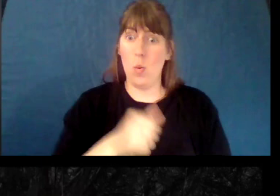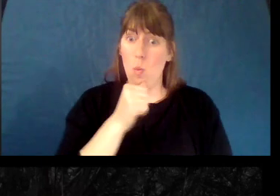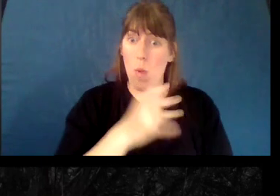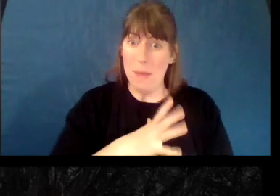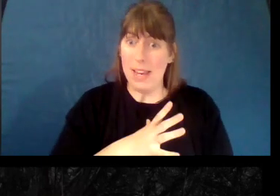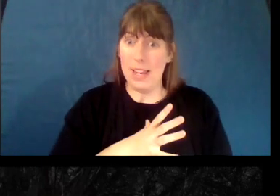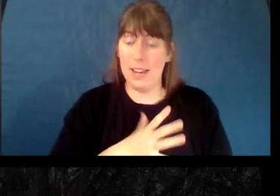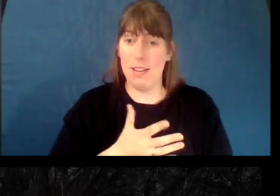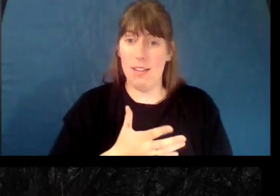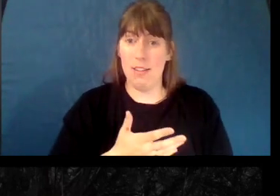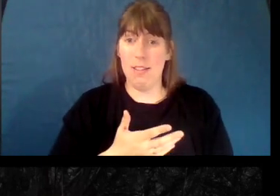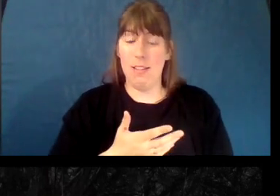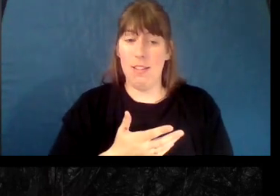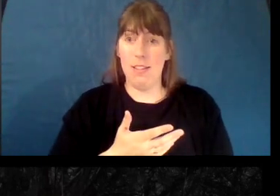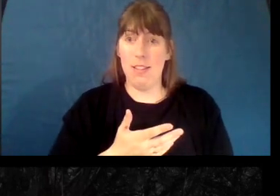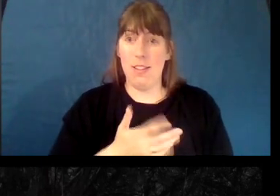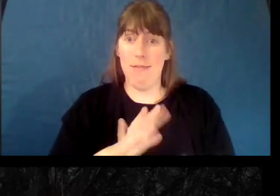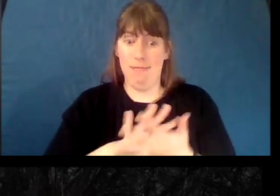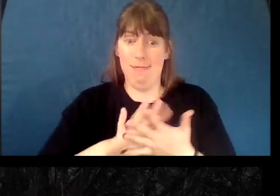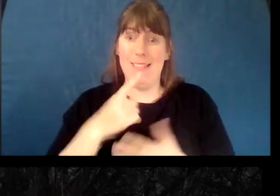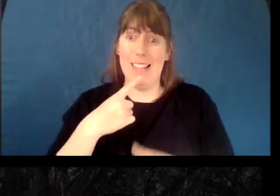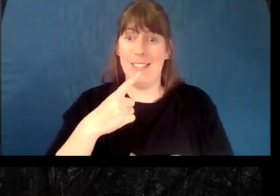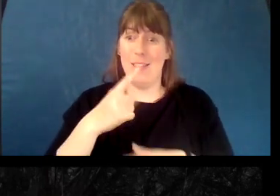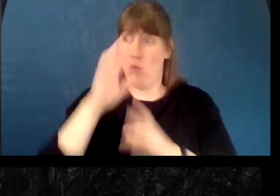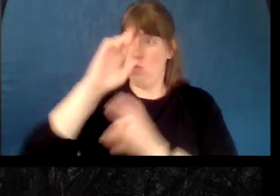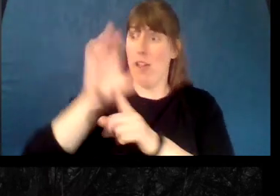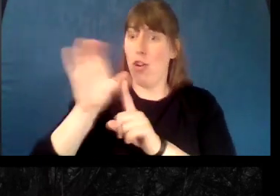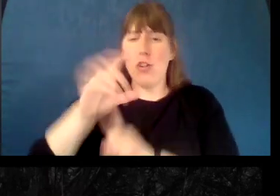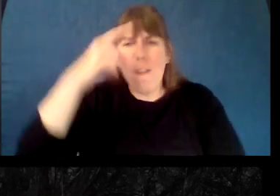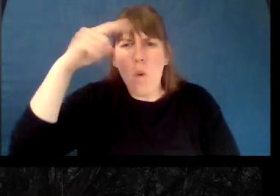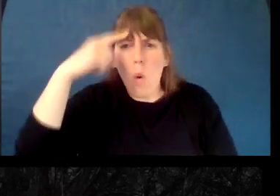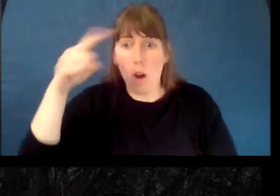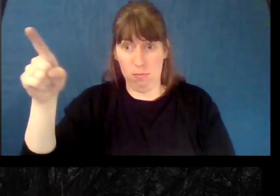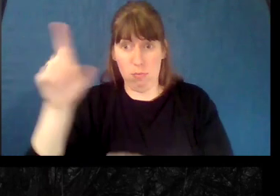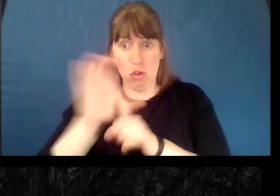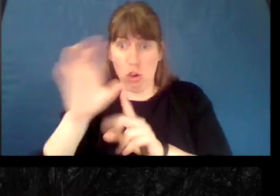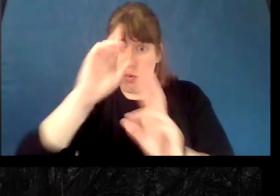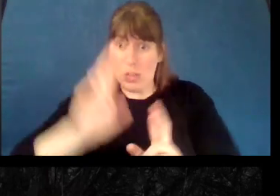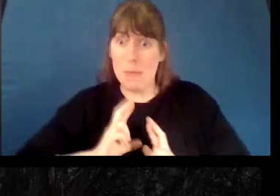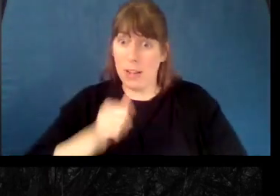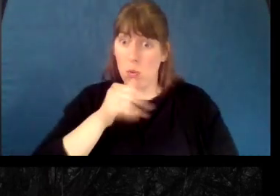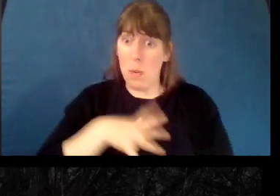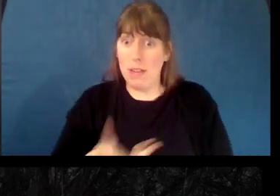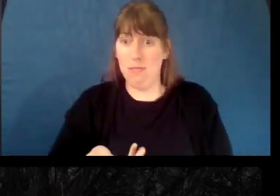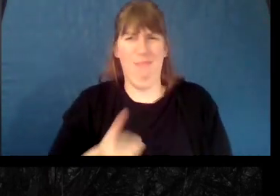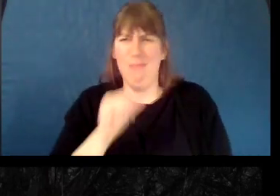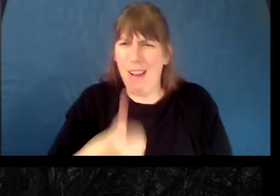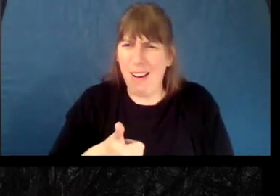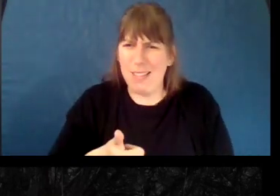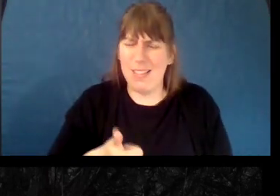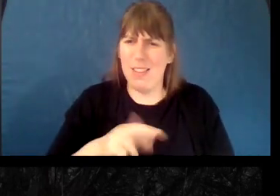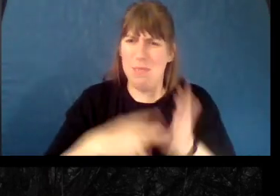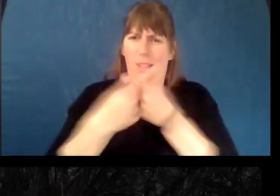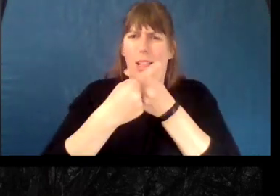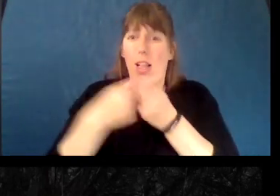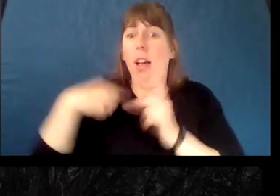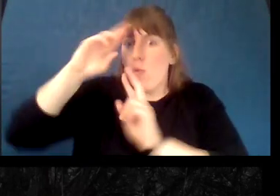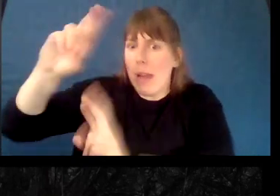the culture doesn't respect you?", or can lead to non-respect. In a sense, where, when we talk about